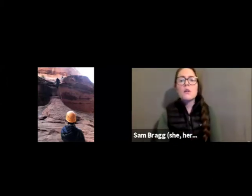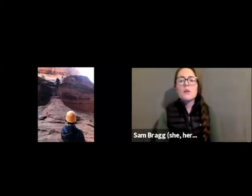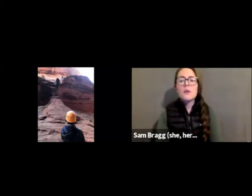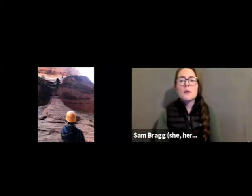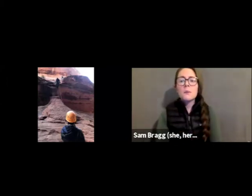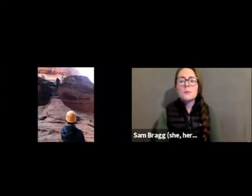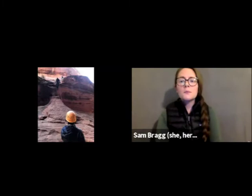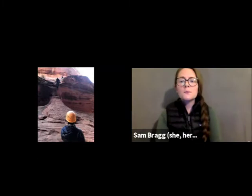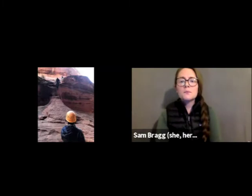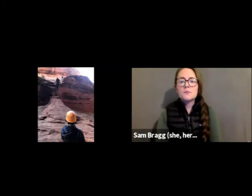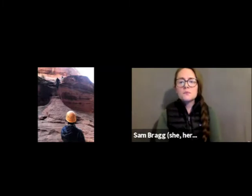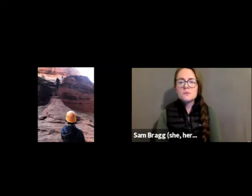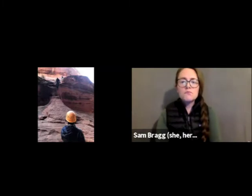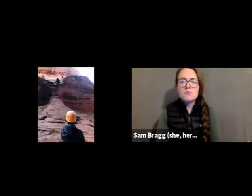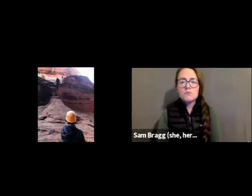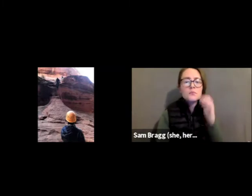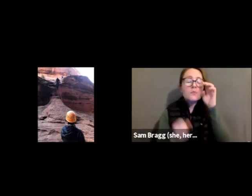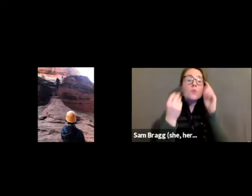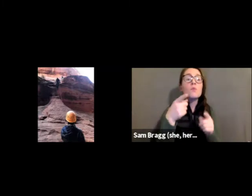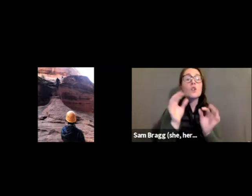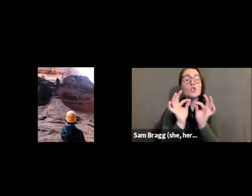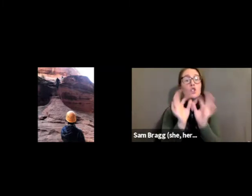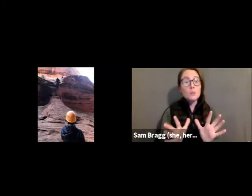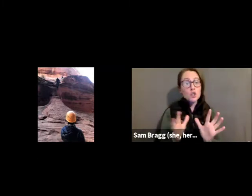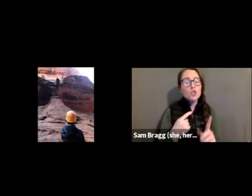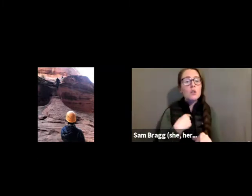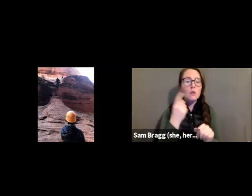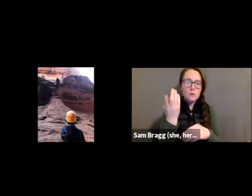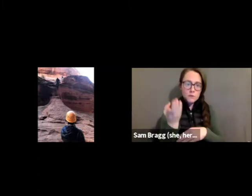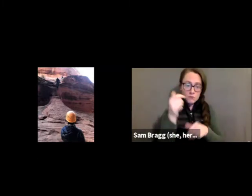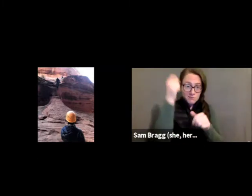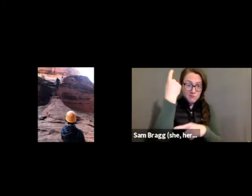not exactly there. When it's a hearing group and all communication is going through an interpreter.